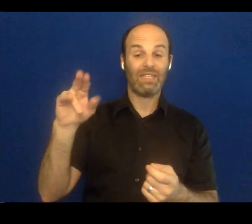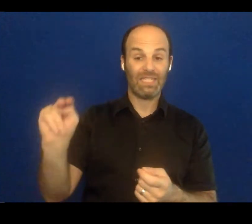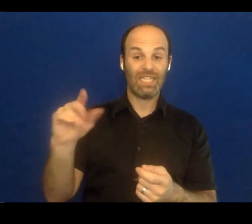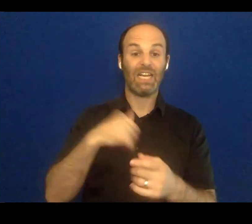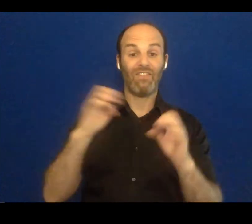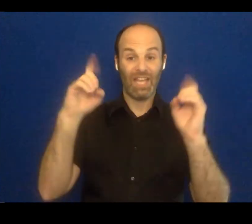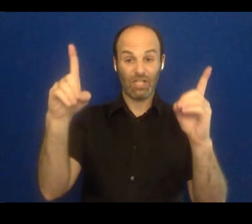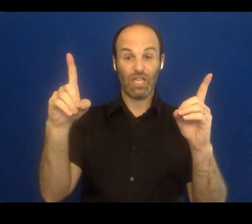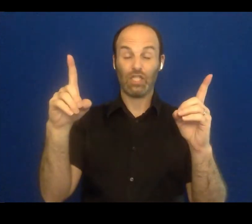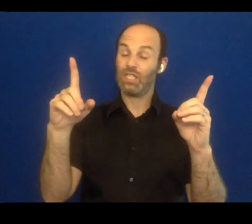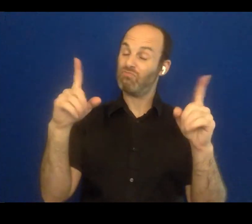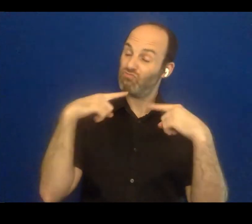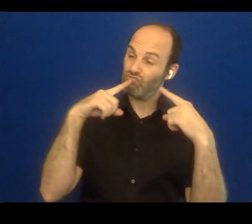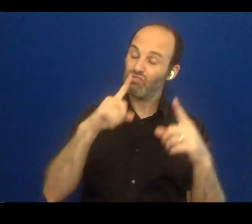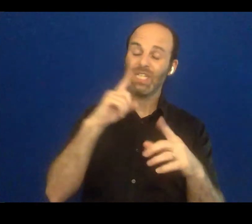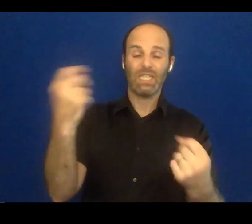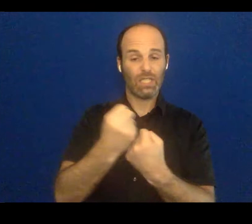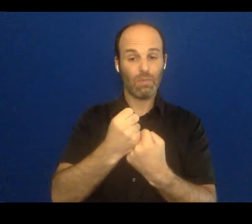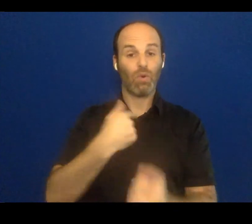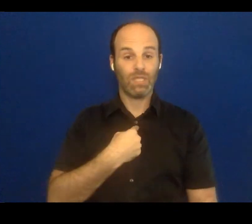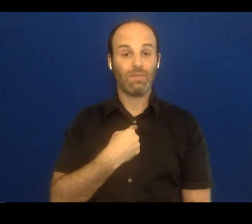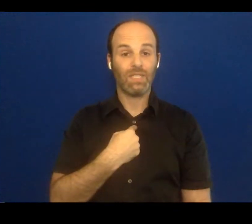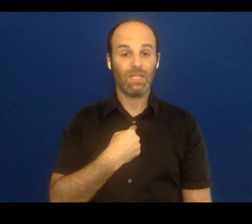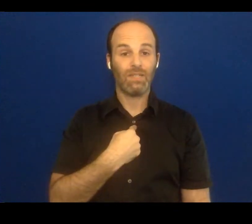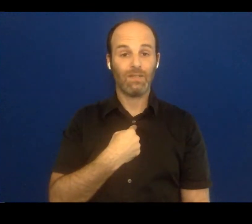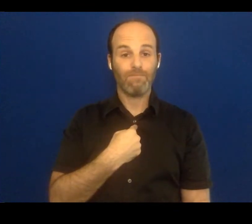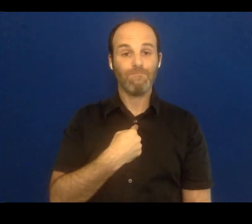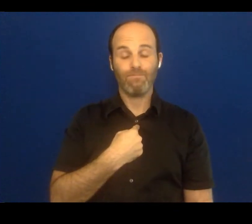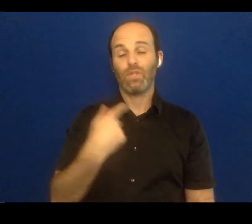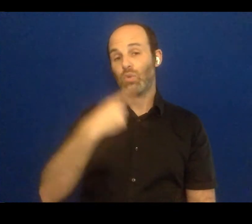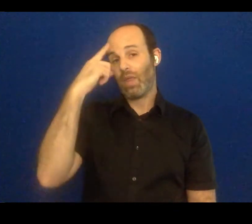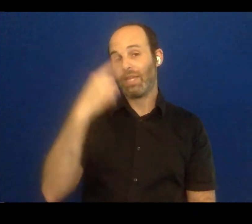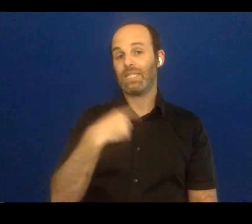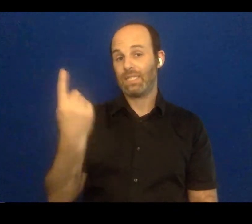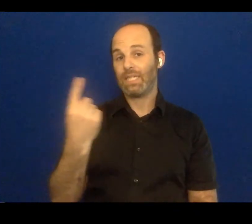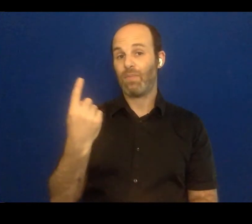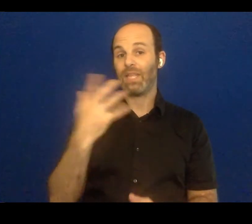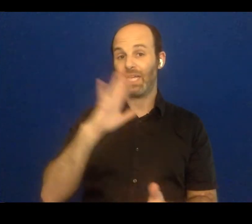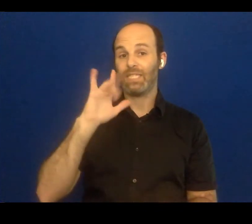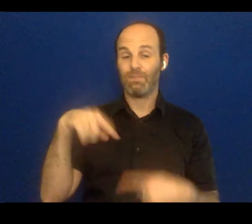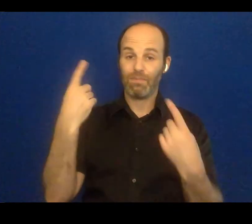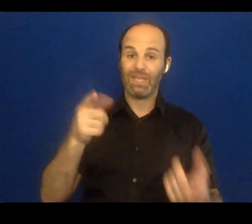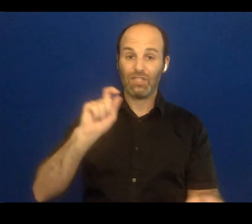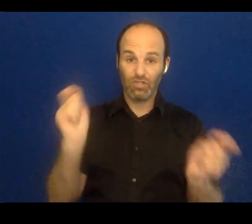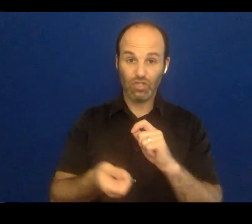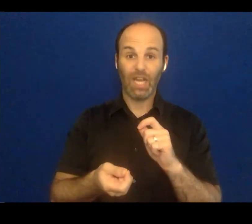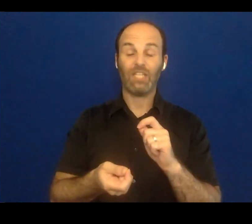OF EDUCATION AT MY MEDICAL SCHOOL IS A BIG SUPPORTER. IT IS SOMETHING THAT IS CHANGING A LOT AND MAKING A LOT OF